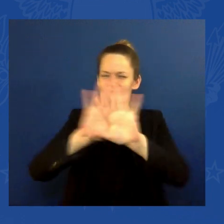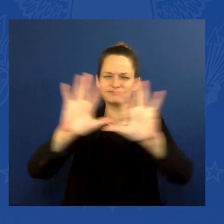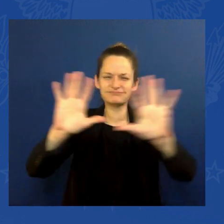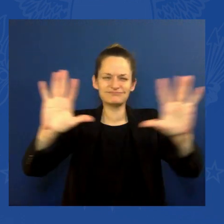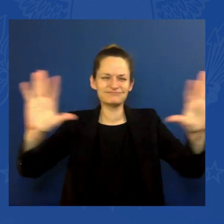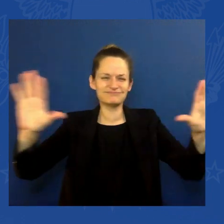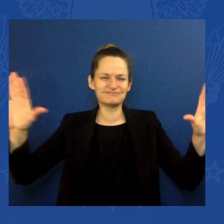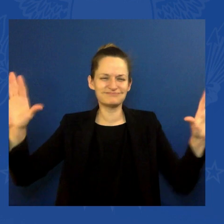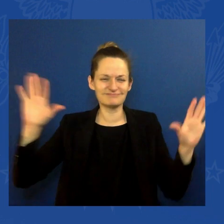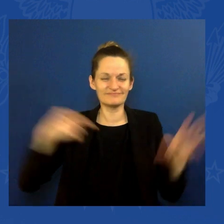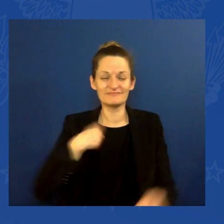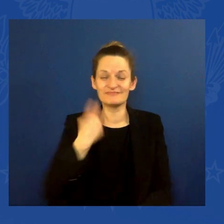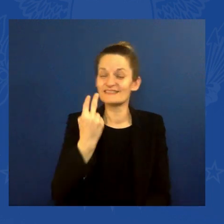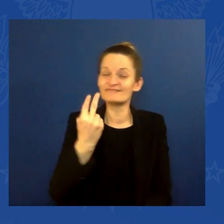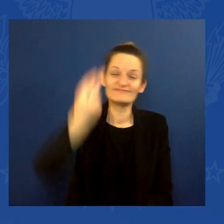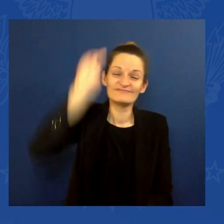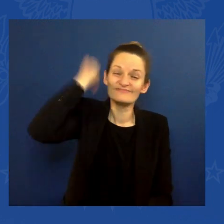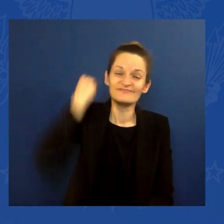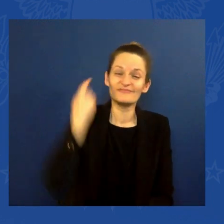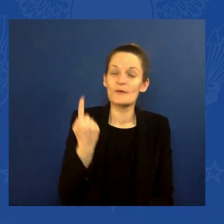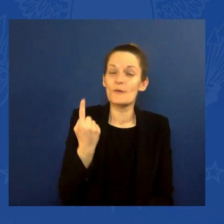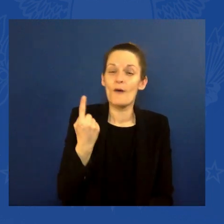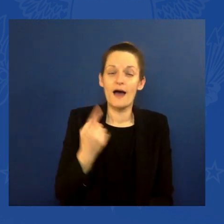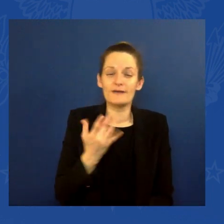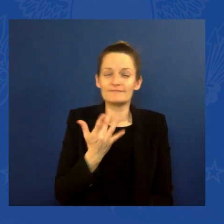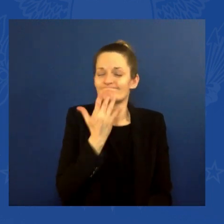which my great grandfather helped found --